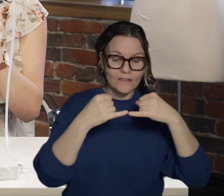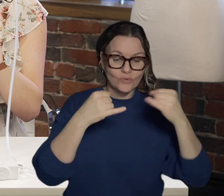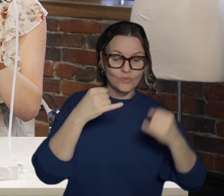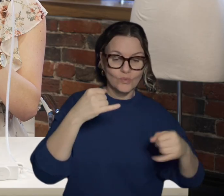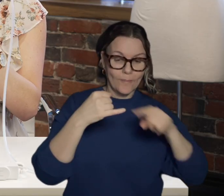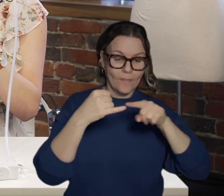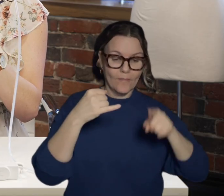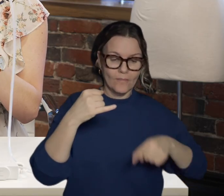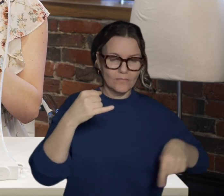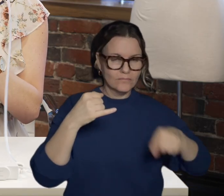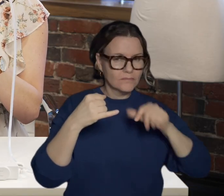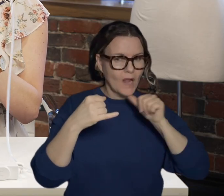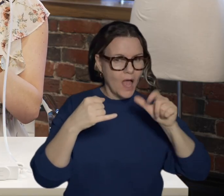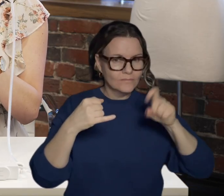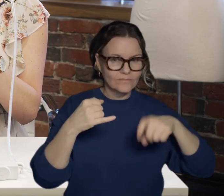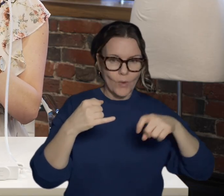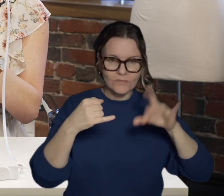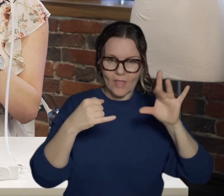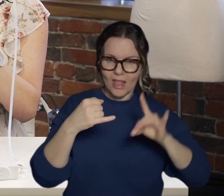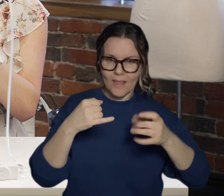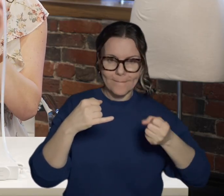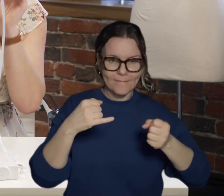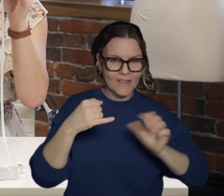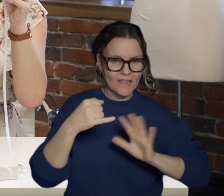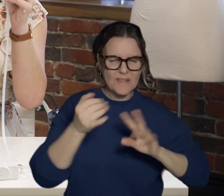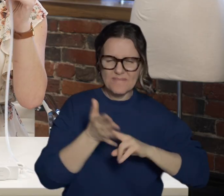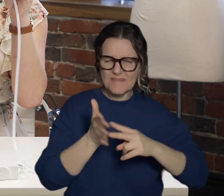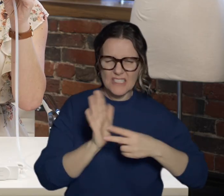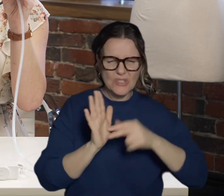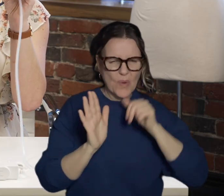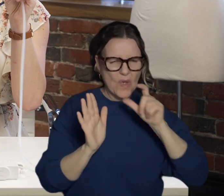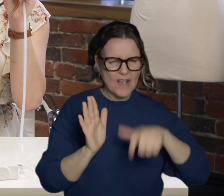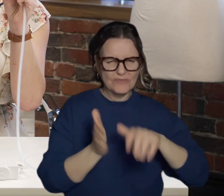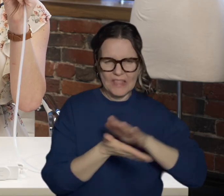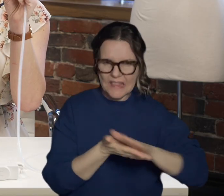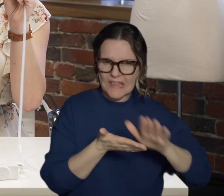your body but it doesn't let any milk moisture get by it so your tubing should not have anything